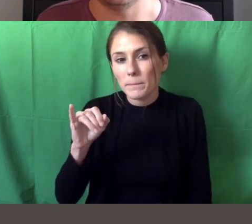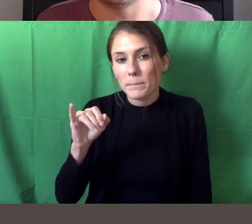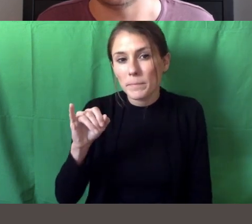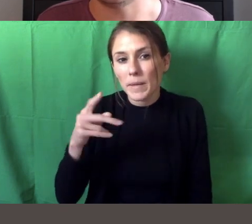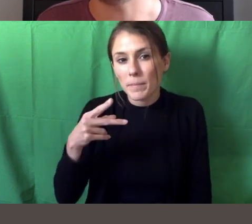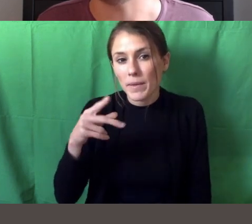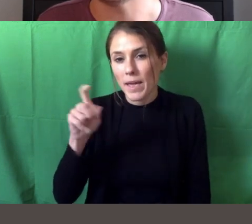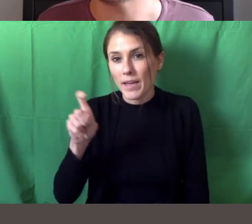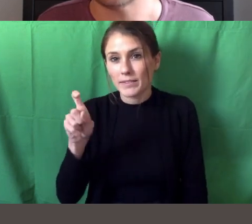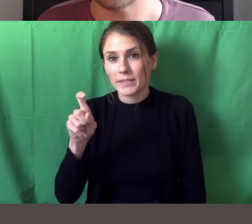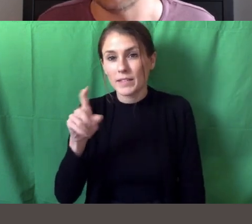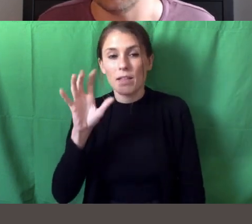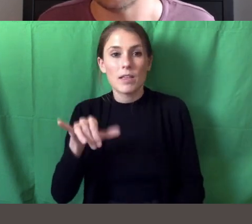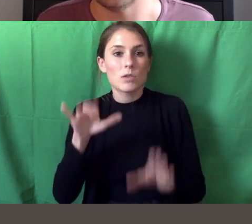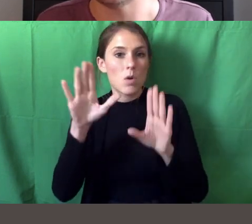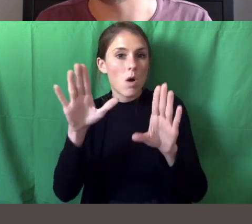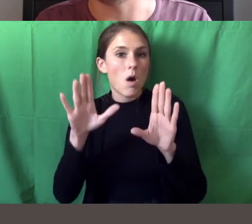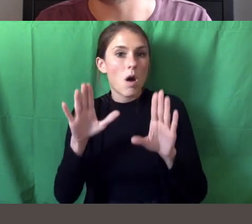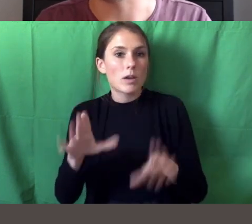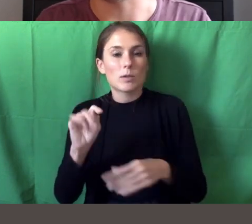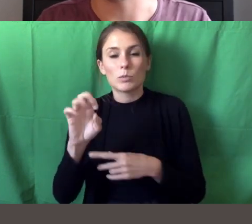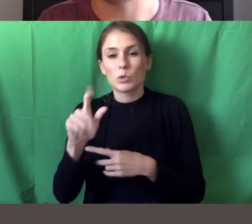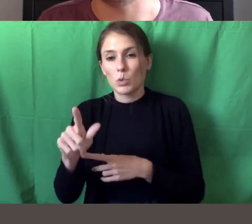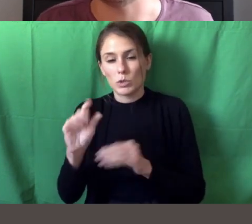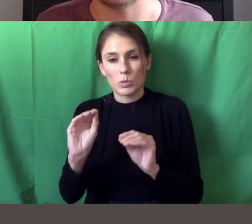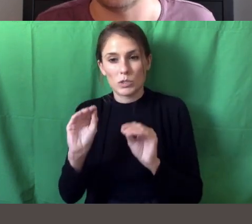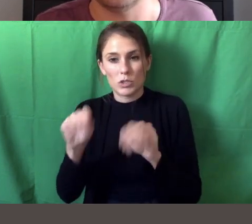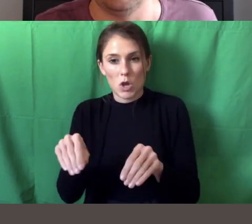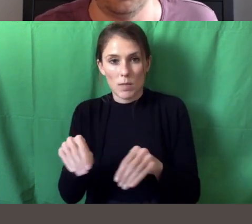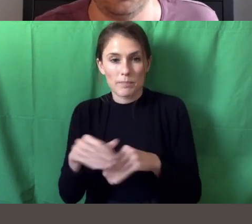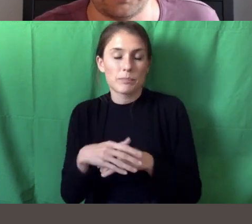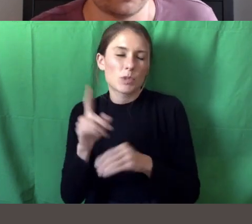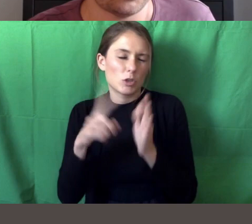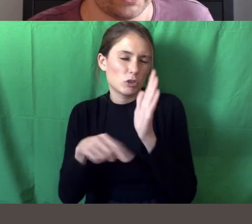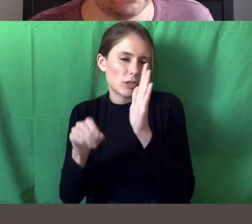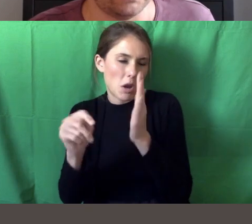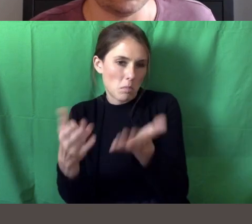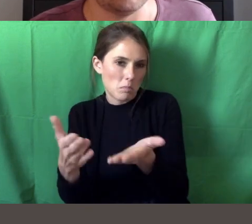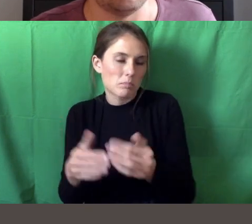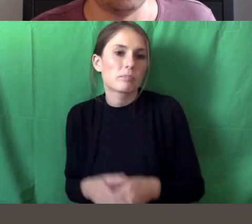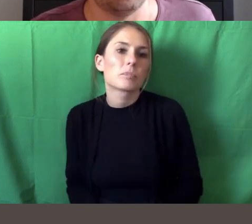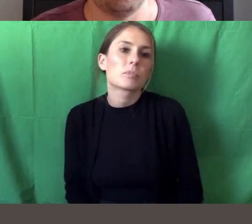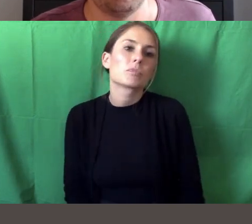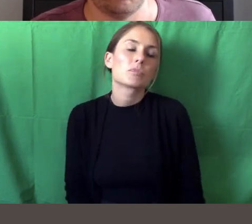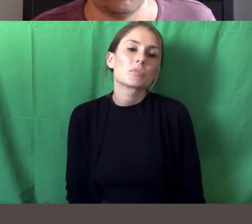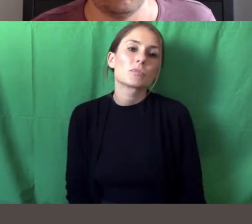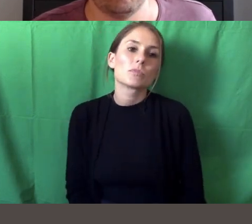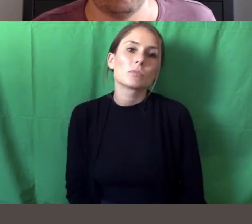pipx. pipx is an awesome tool to install and run Python command line tools. You should